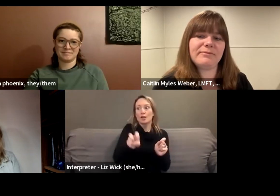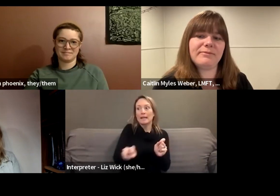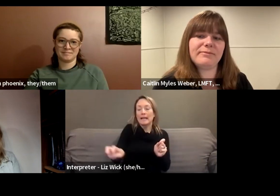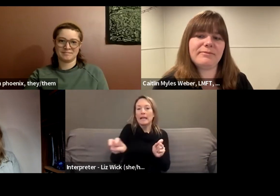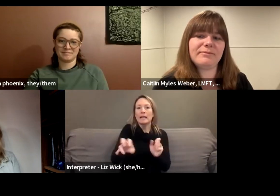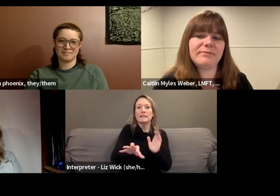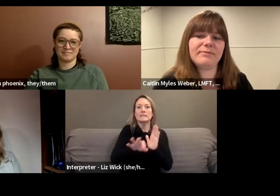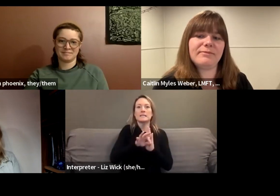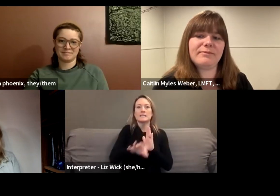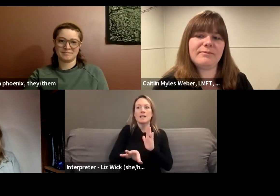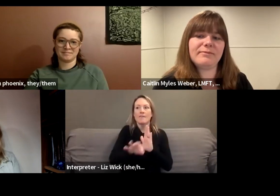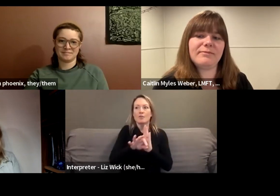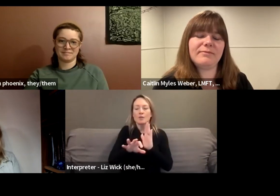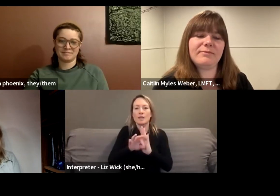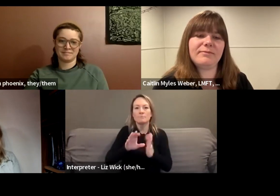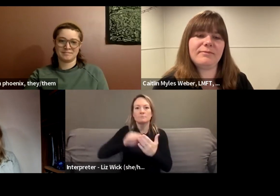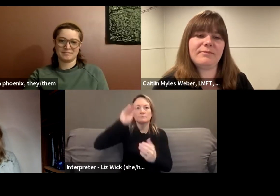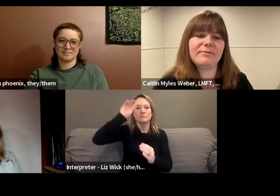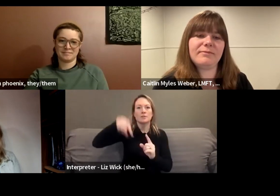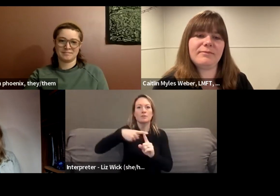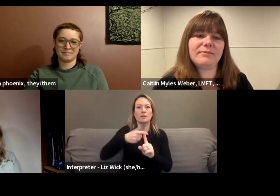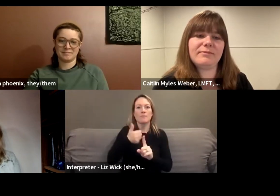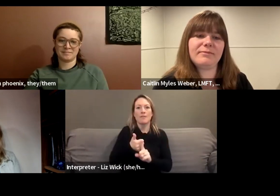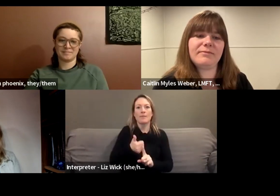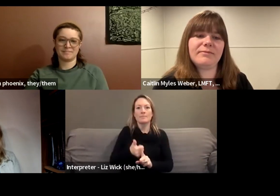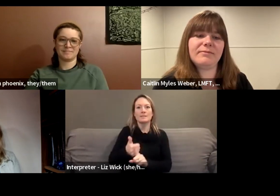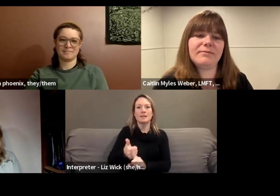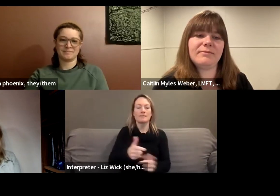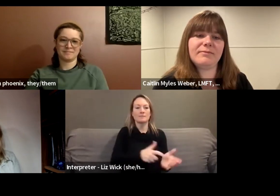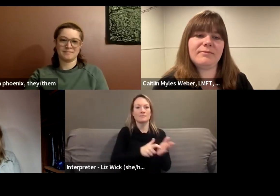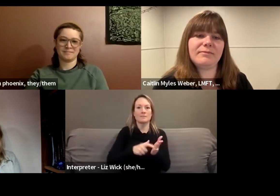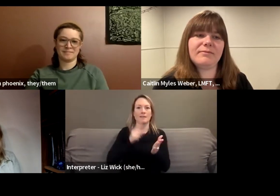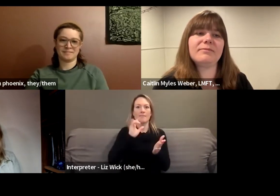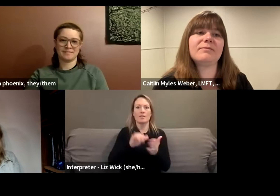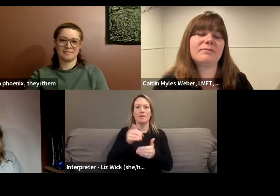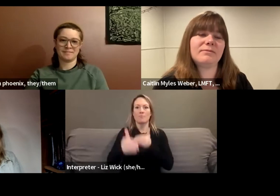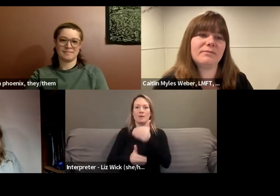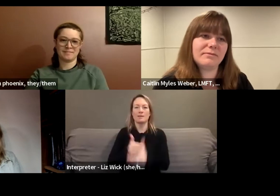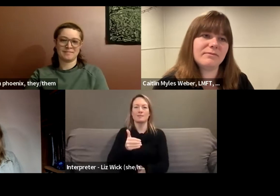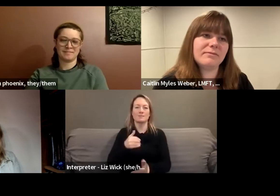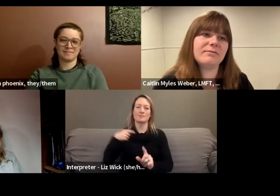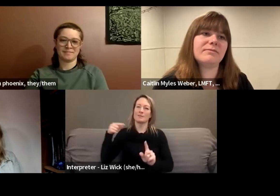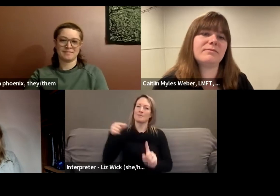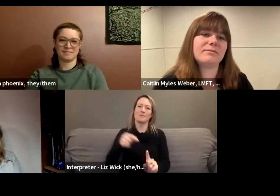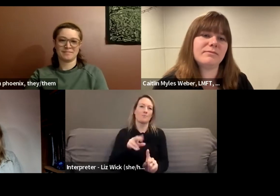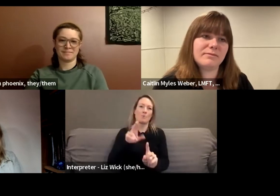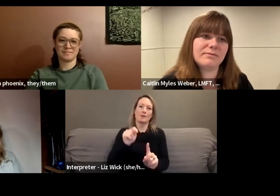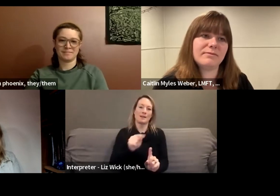of yourself you have to have. So pointing those things out are just beautiful, I think.